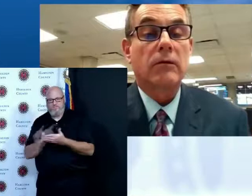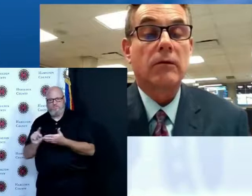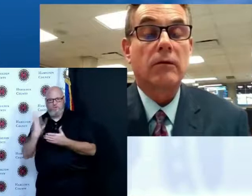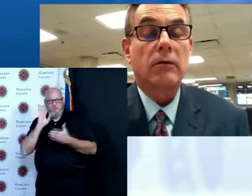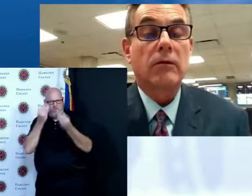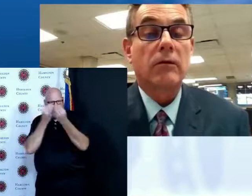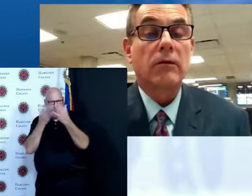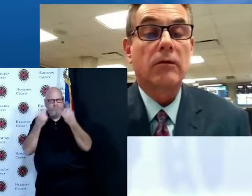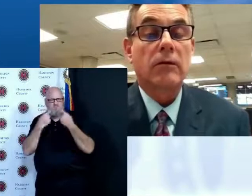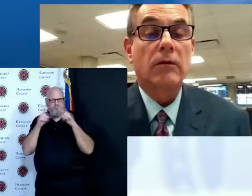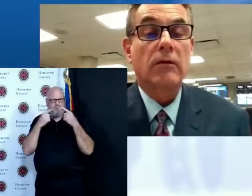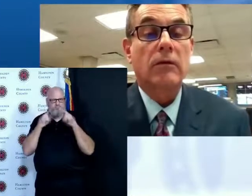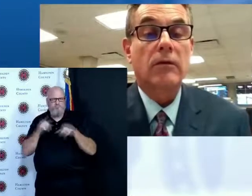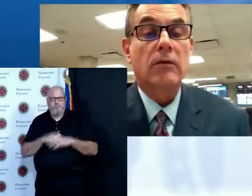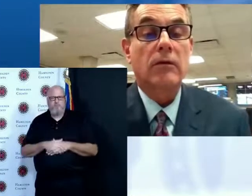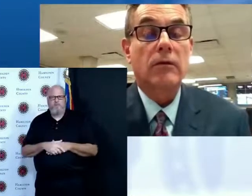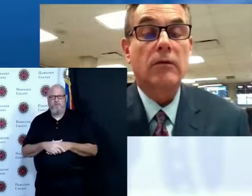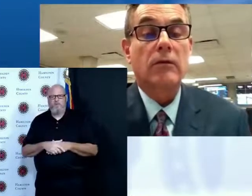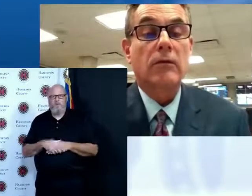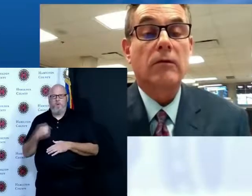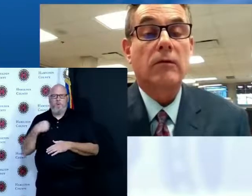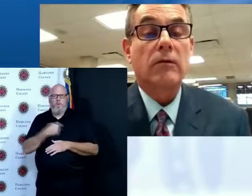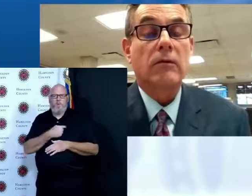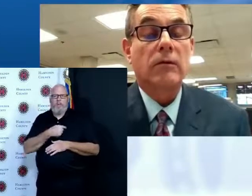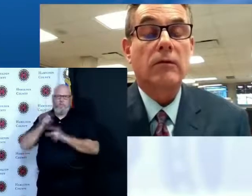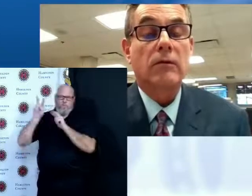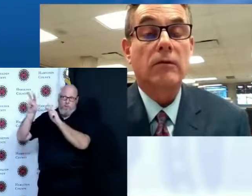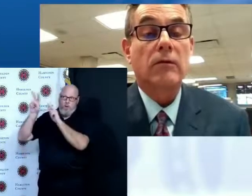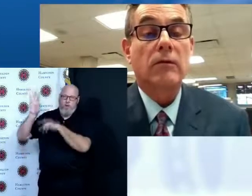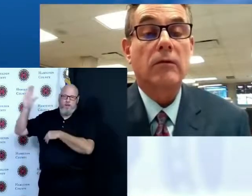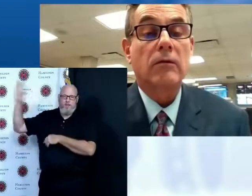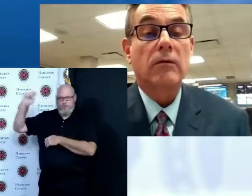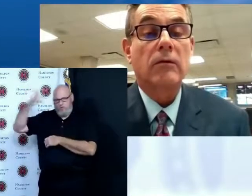to look I truly think come the second week of February we'll start to see some doses